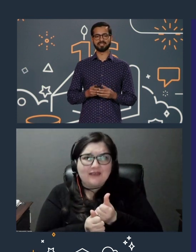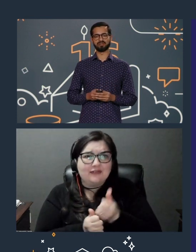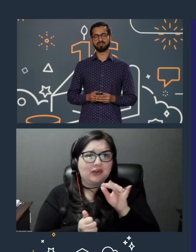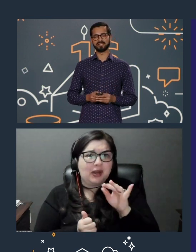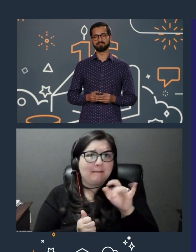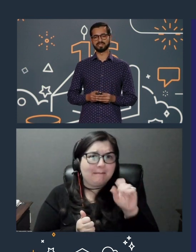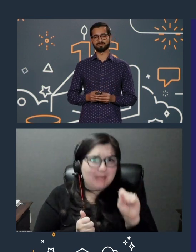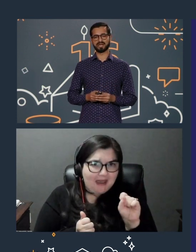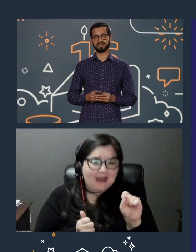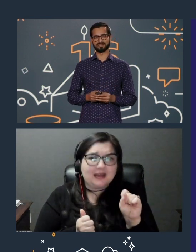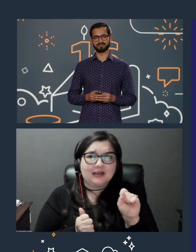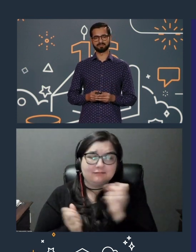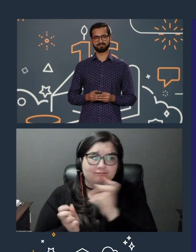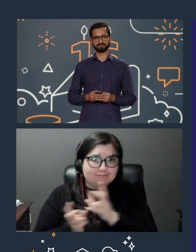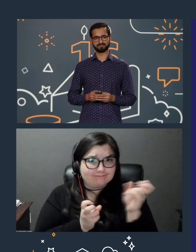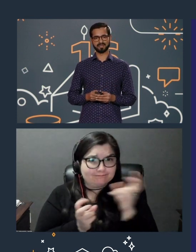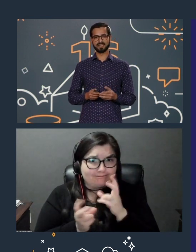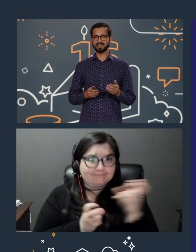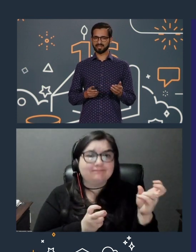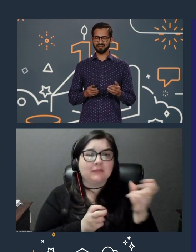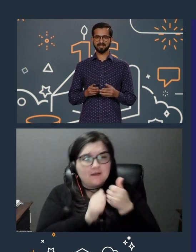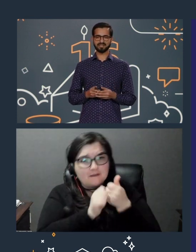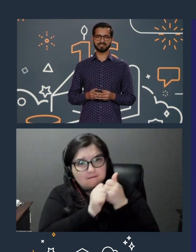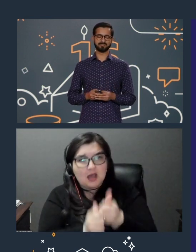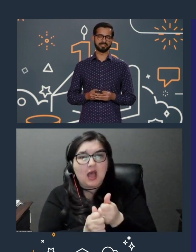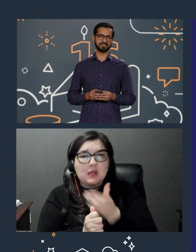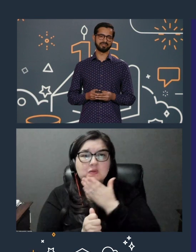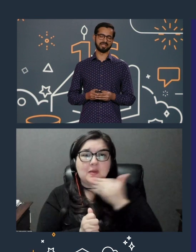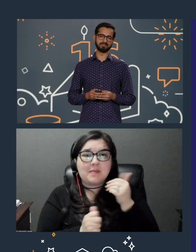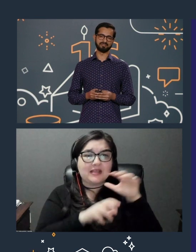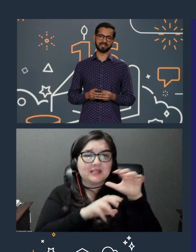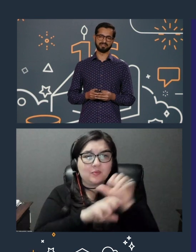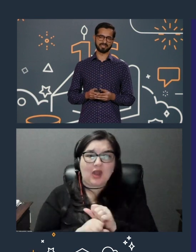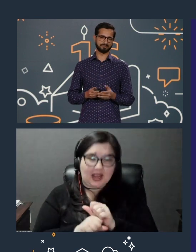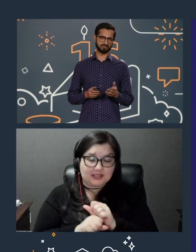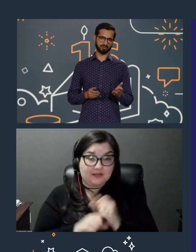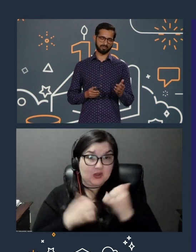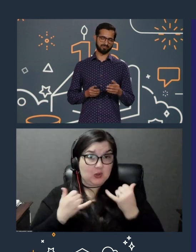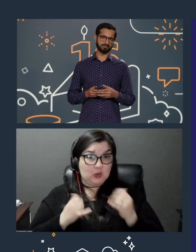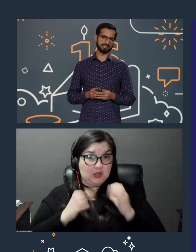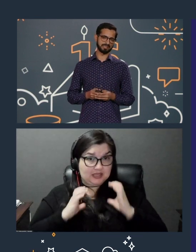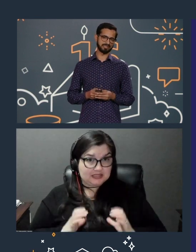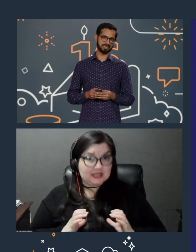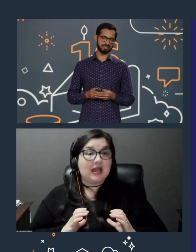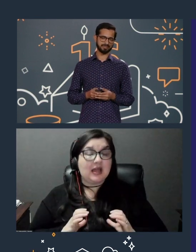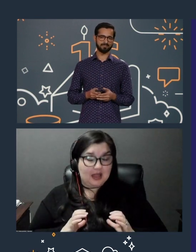a durability best practice. Currently, customers use MD five checksums for performing these checks.